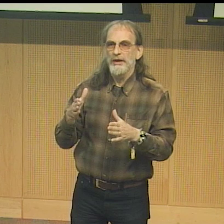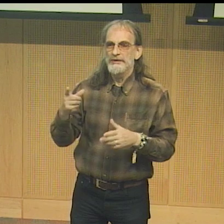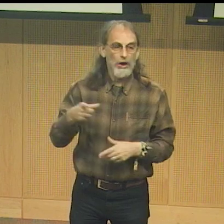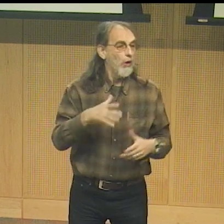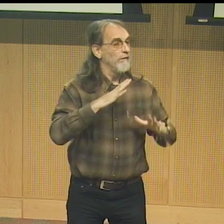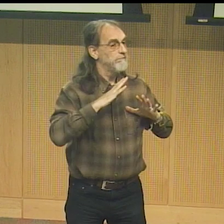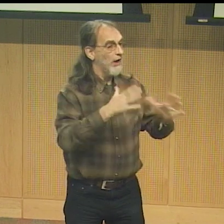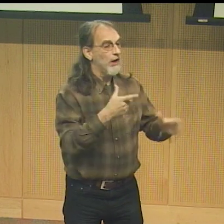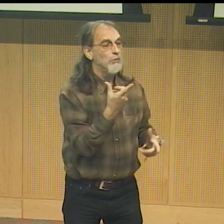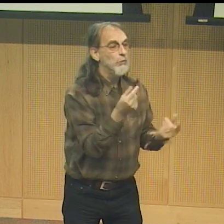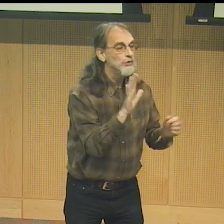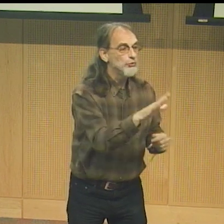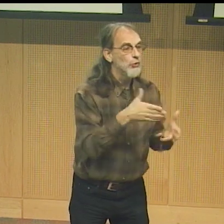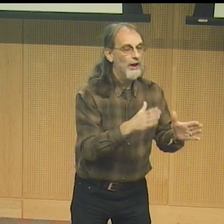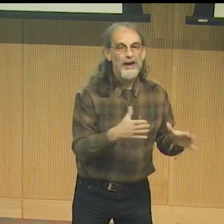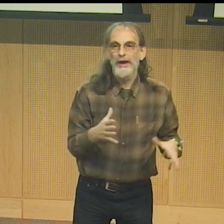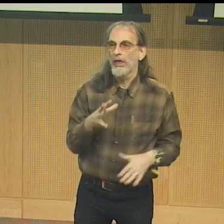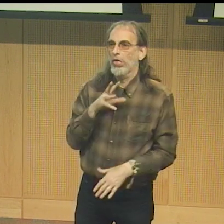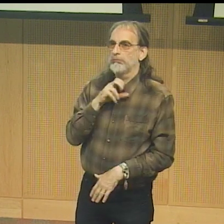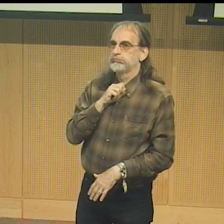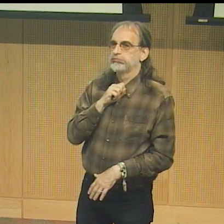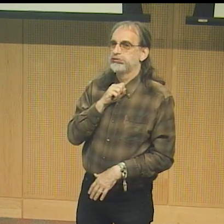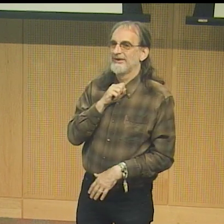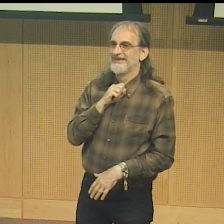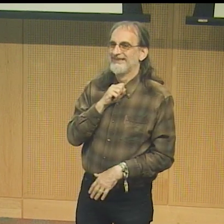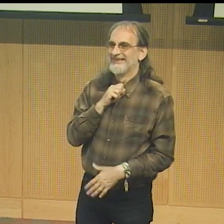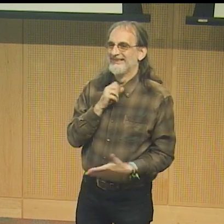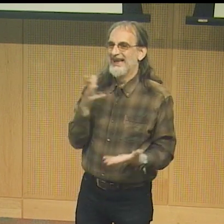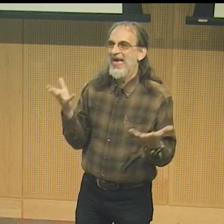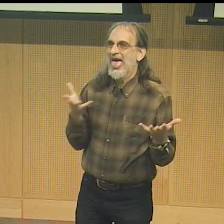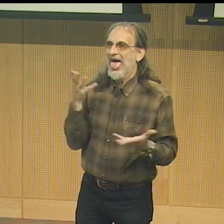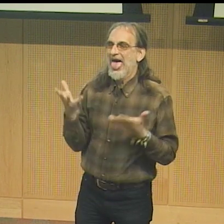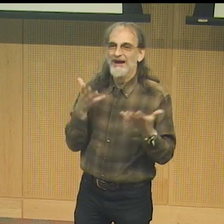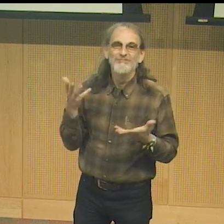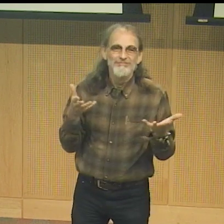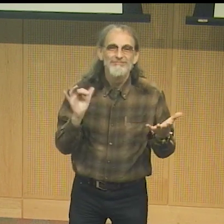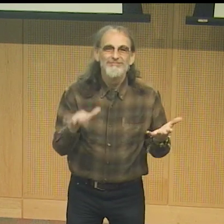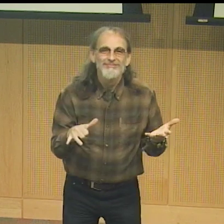would come of it, what is it we are saying that we want? That needs to be clarified.